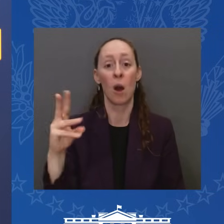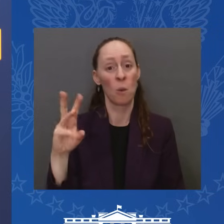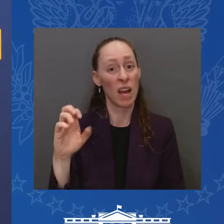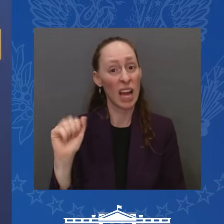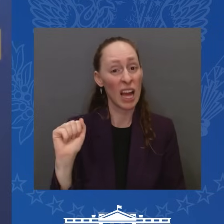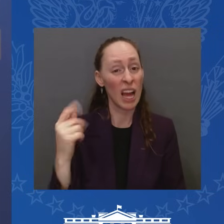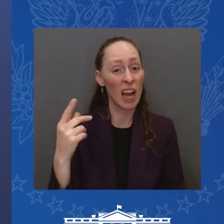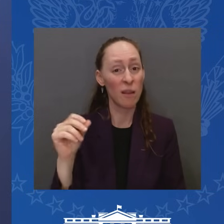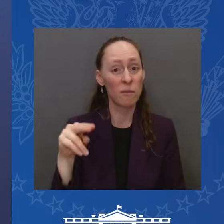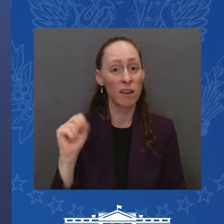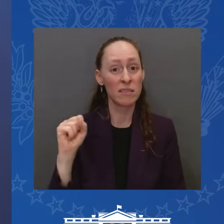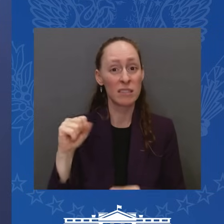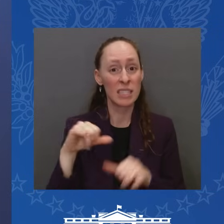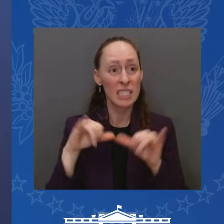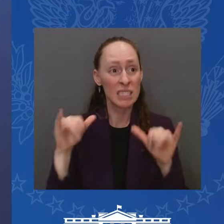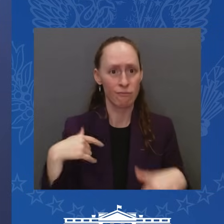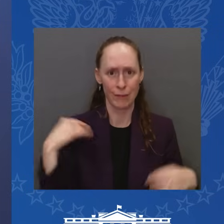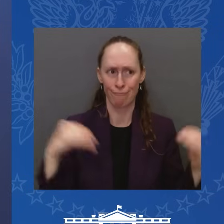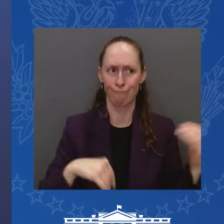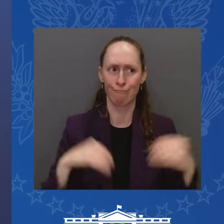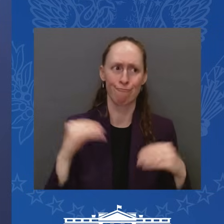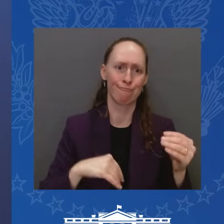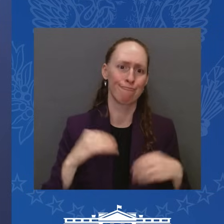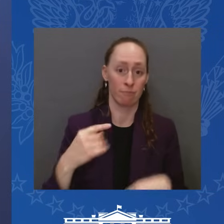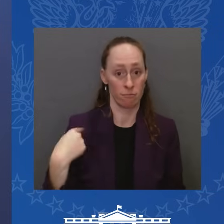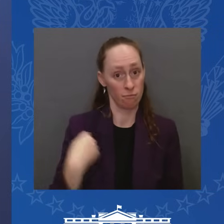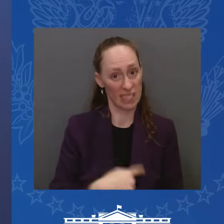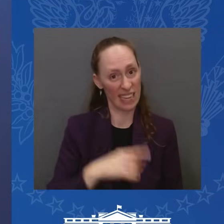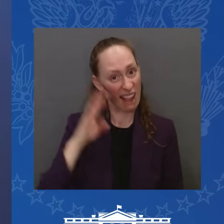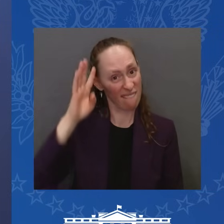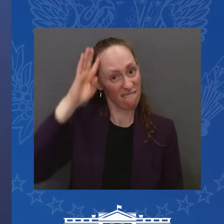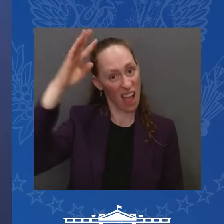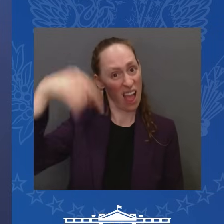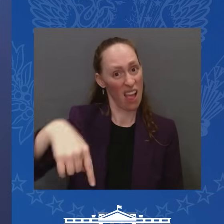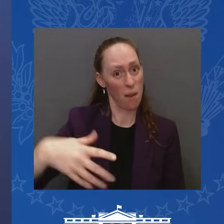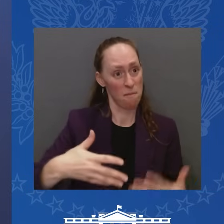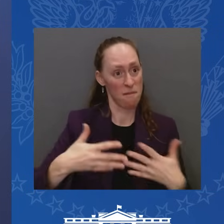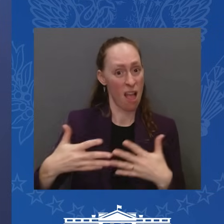we went from producing nearly 40 percent of the world's chips down to producing just over 10 percent.